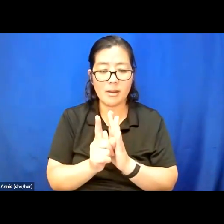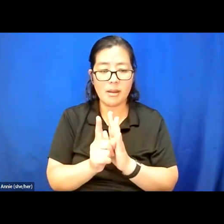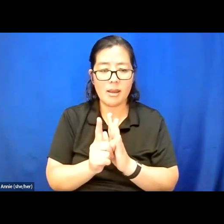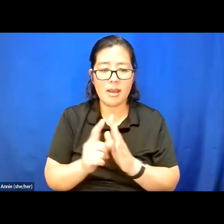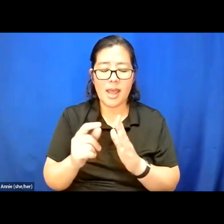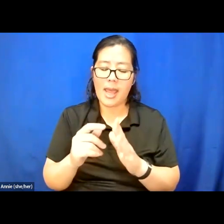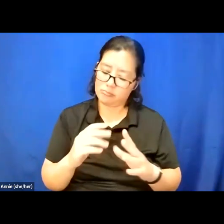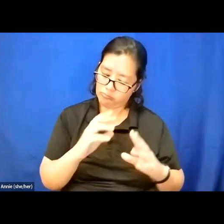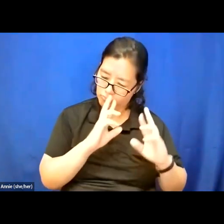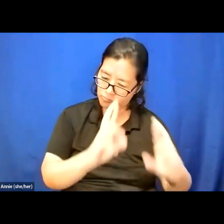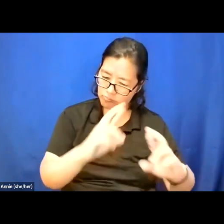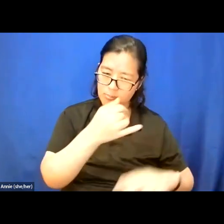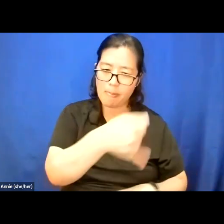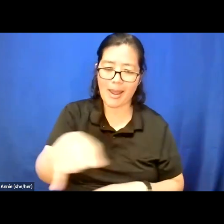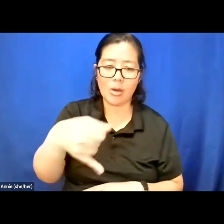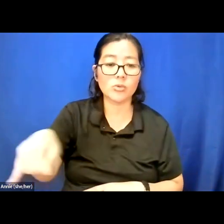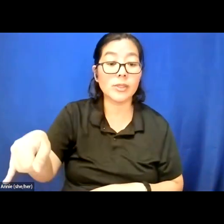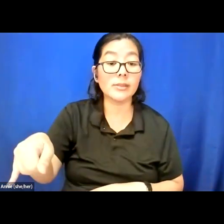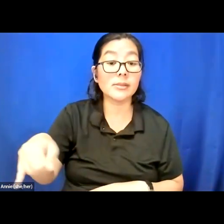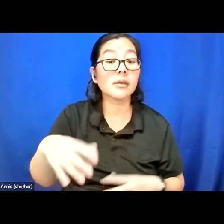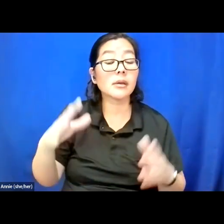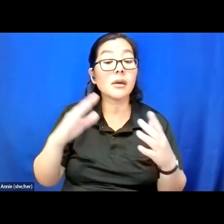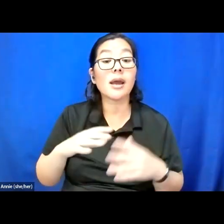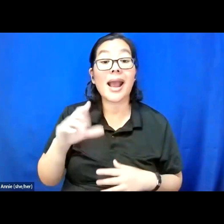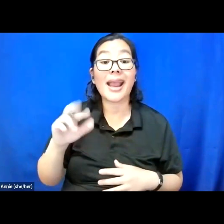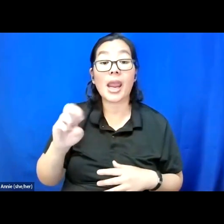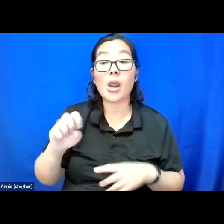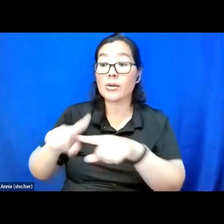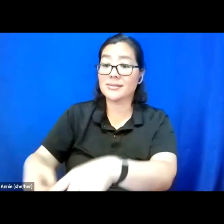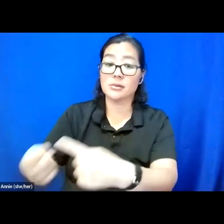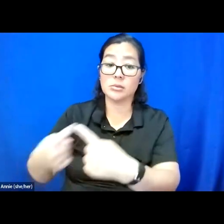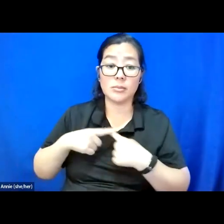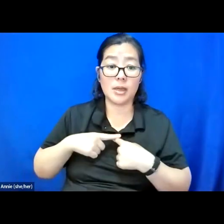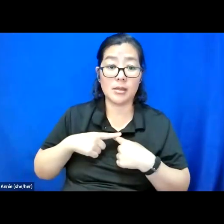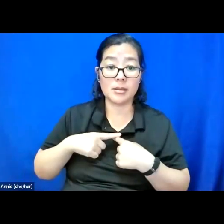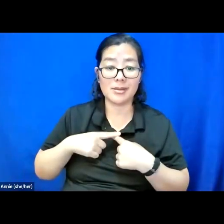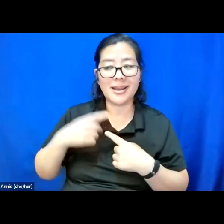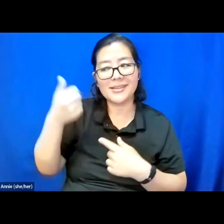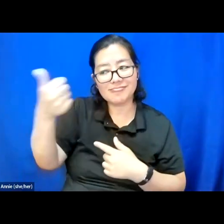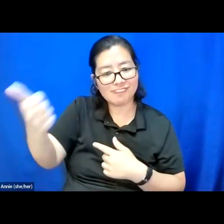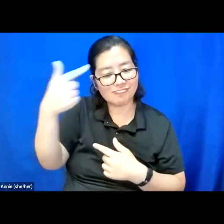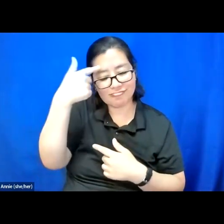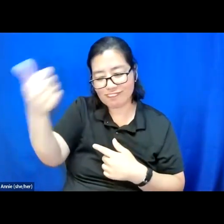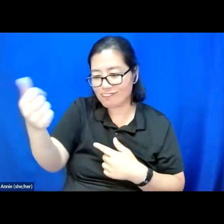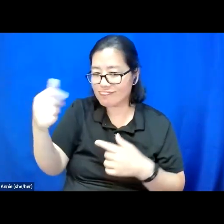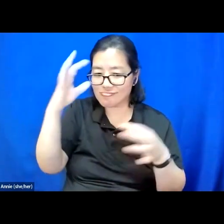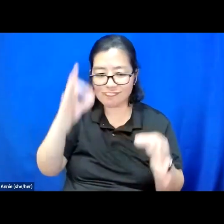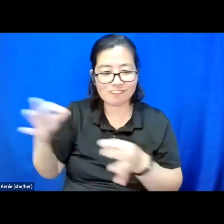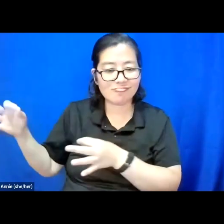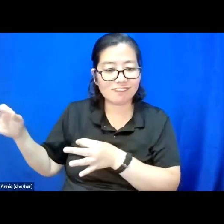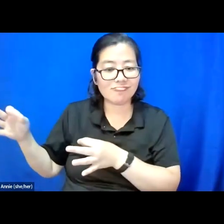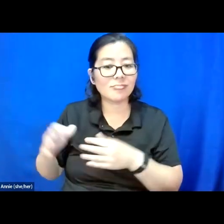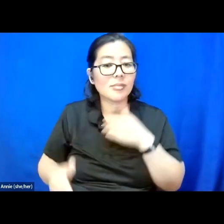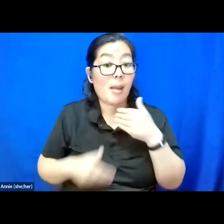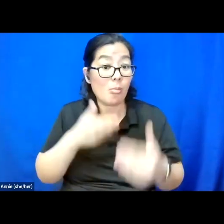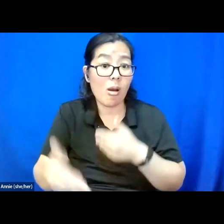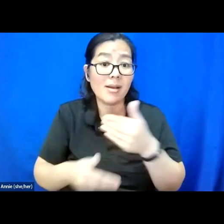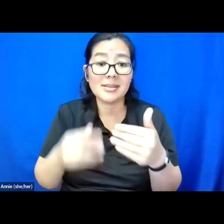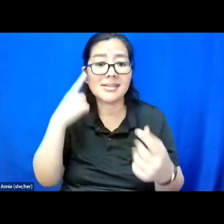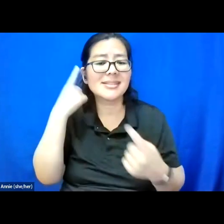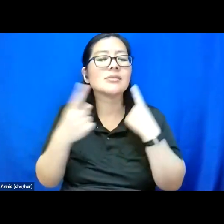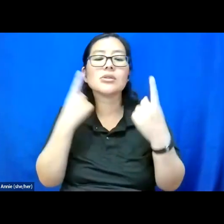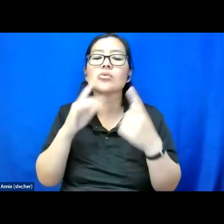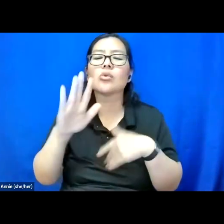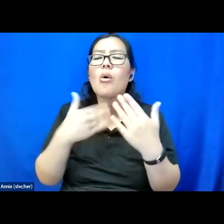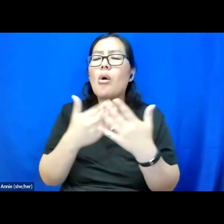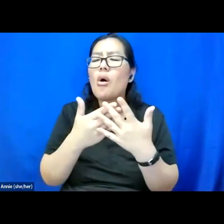Care is an interdependent autonomous process that considers all the body minds involved